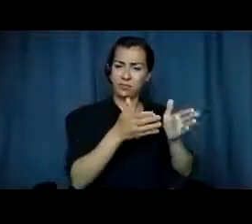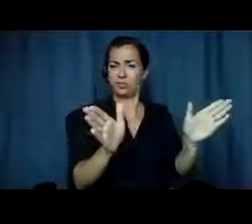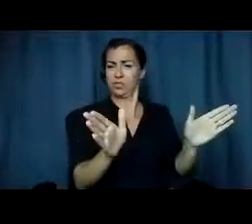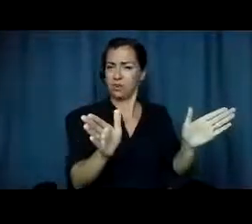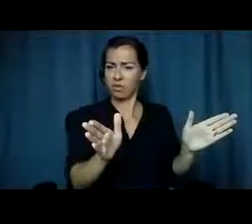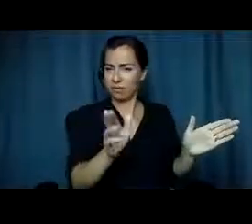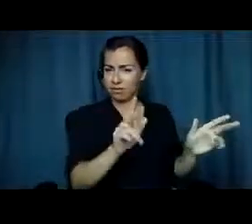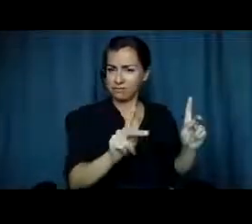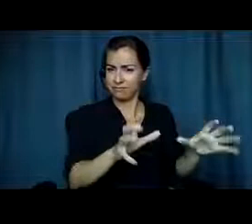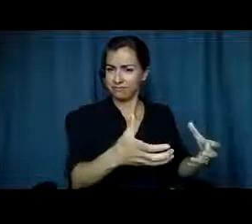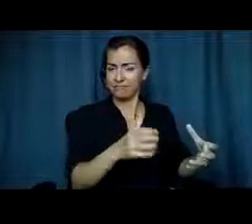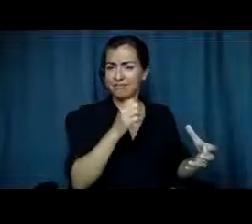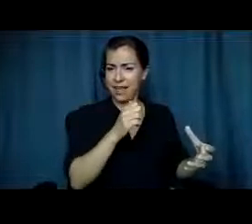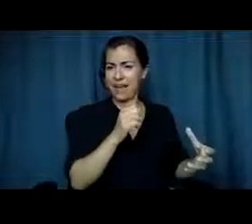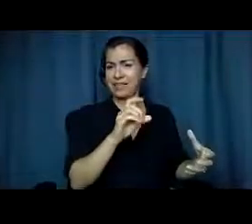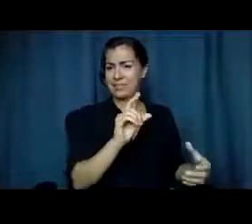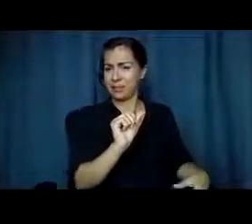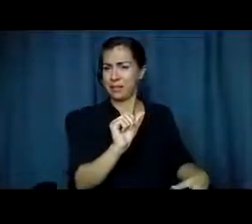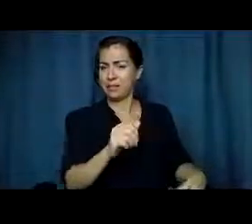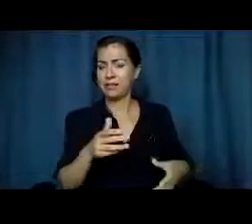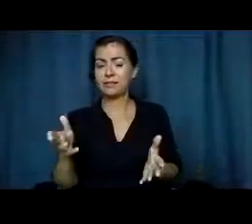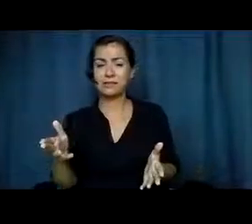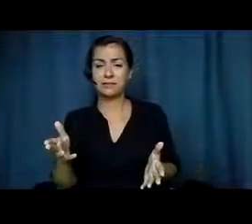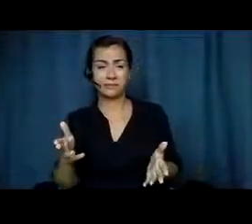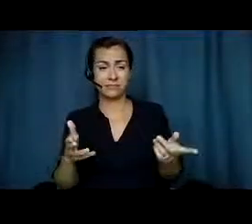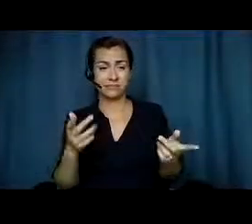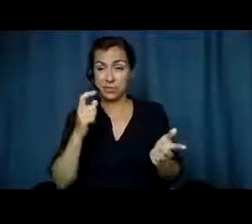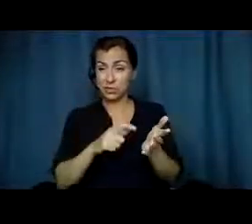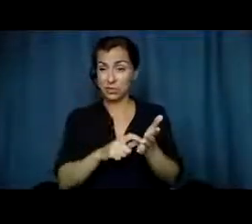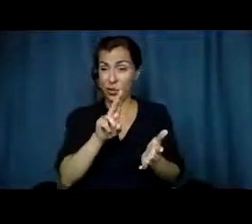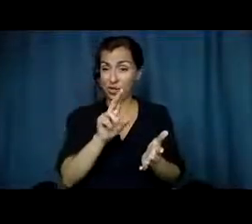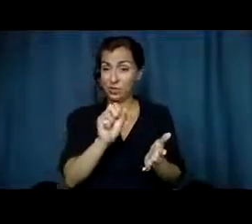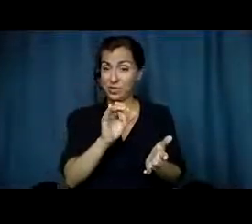alternative formats. So that might mean electronic